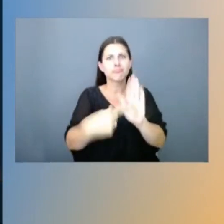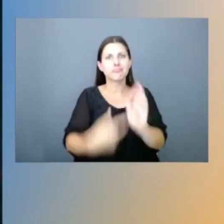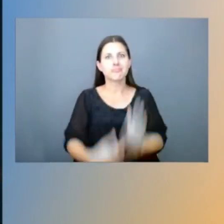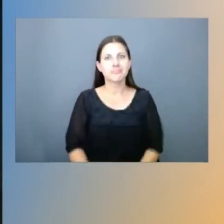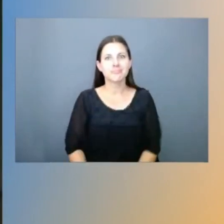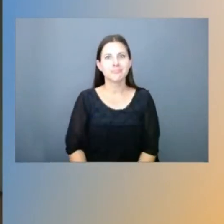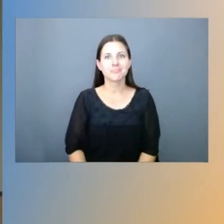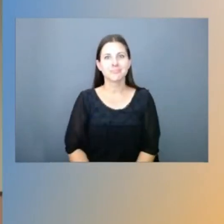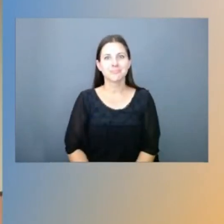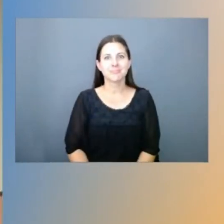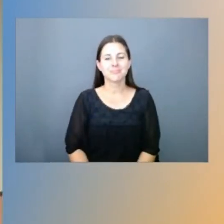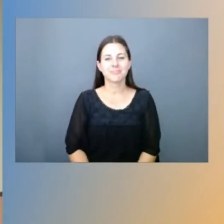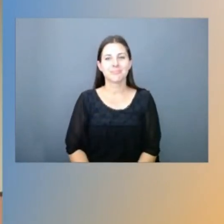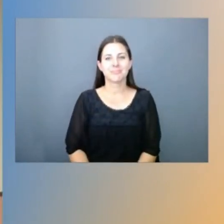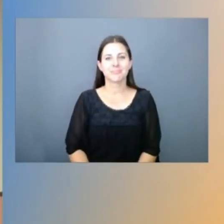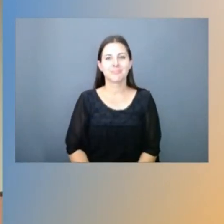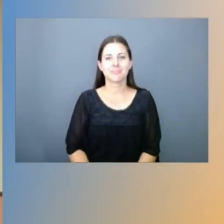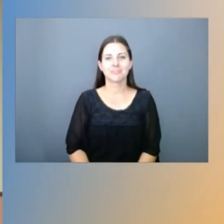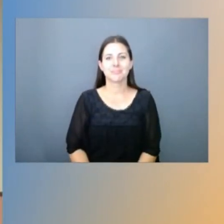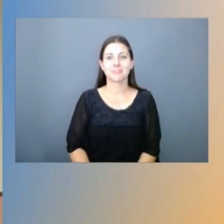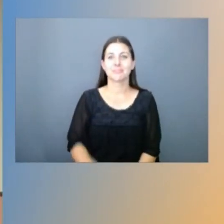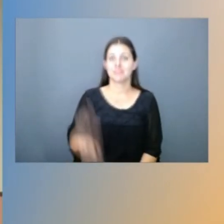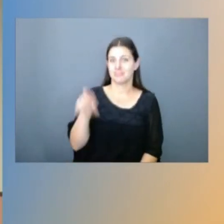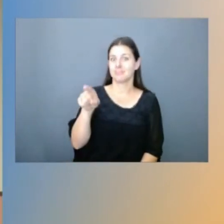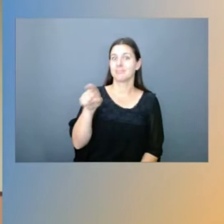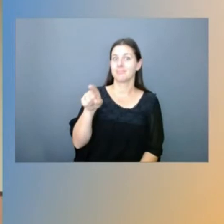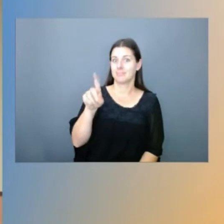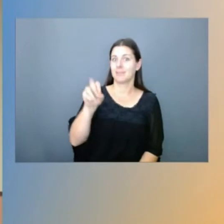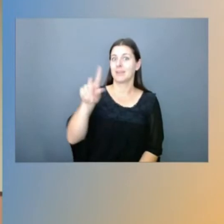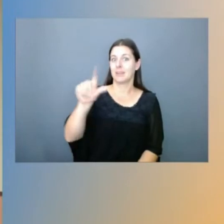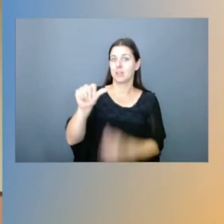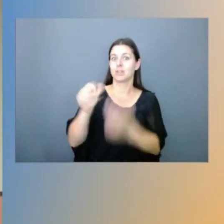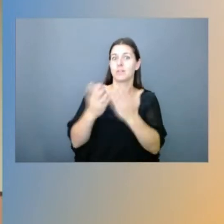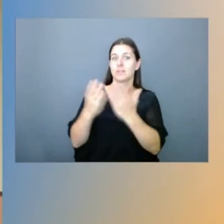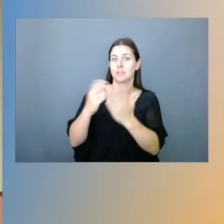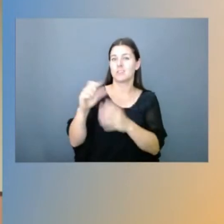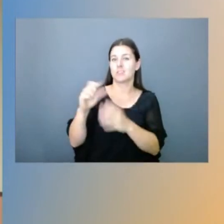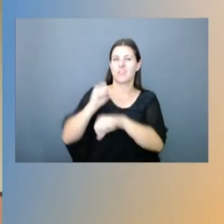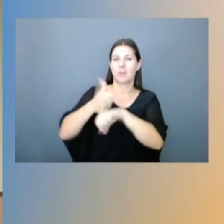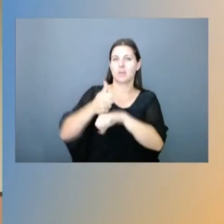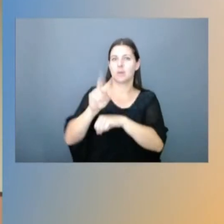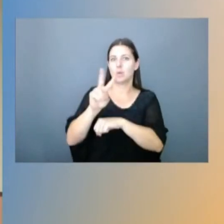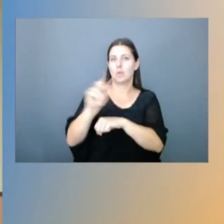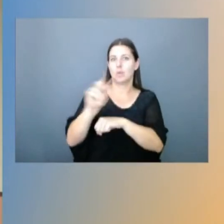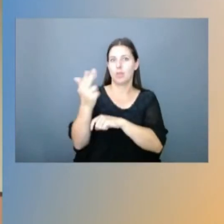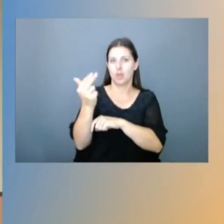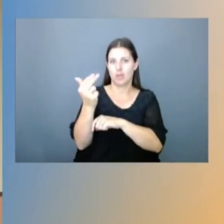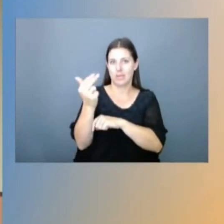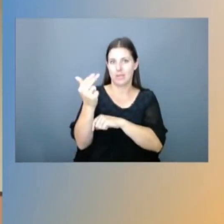Abios is a data as a service eSports company founded in early 2013 in Stockholm. Our mission is to facilitate the growth